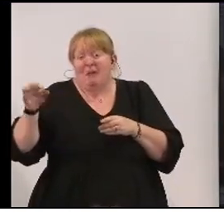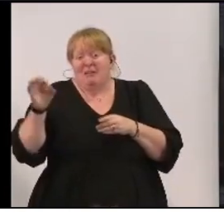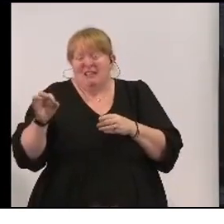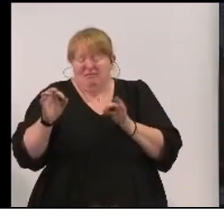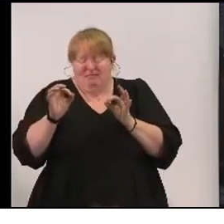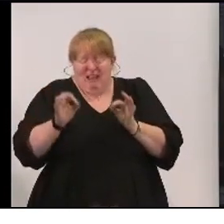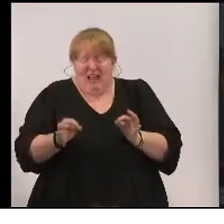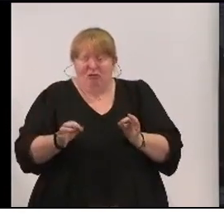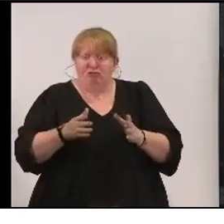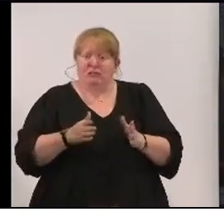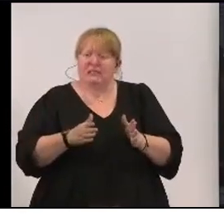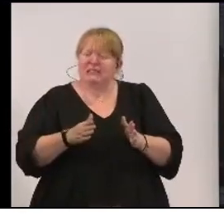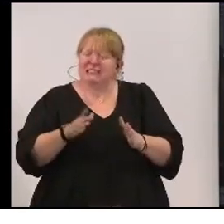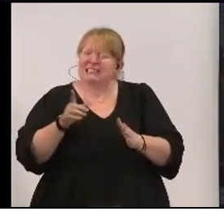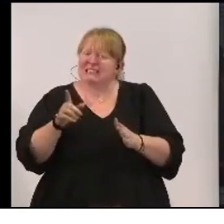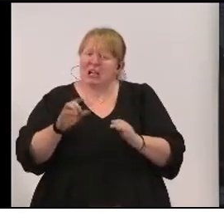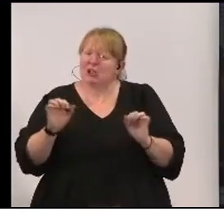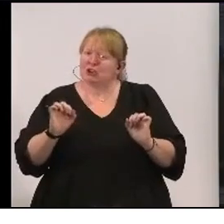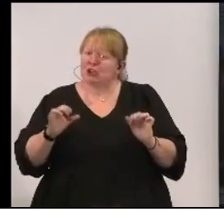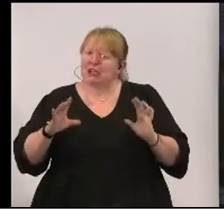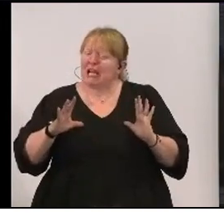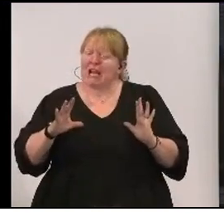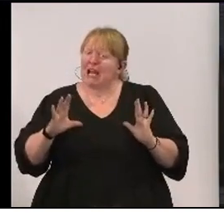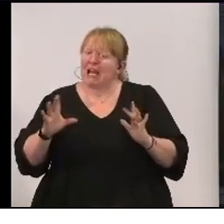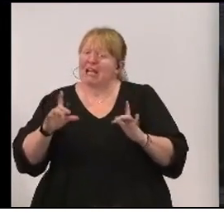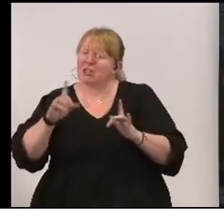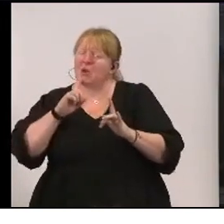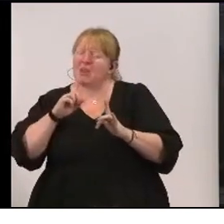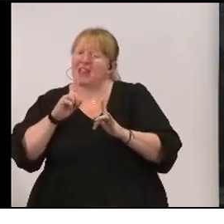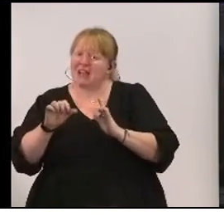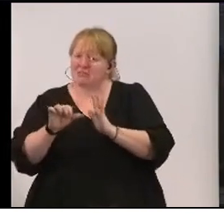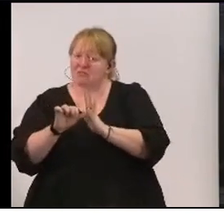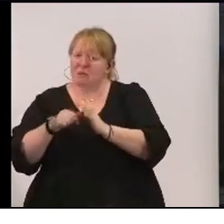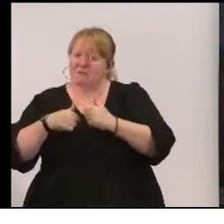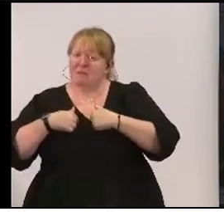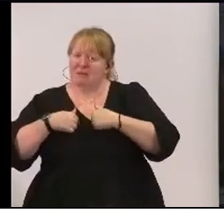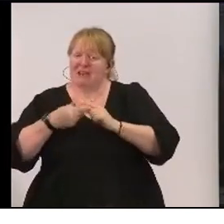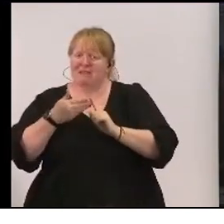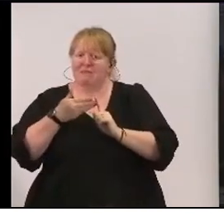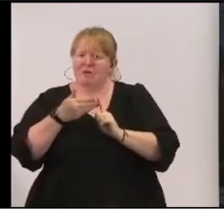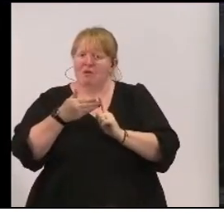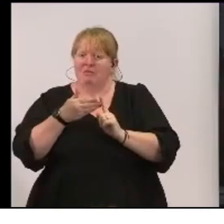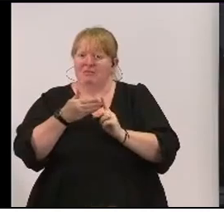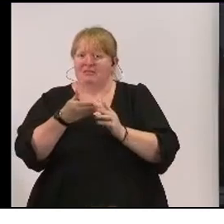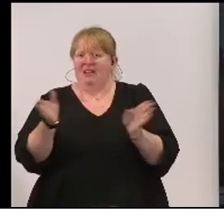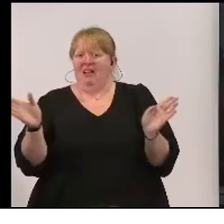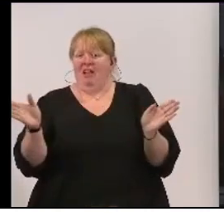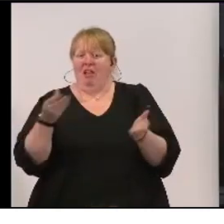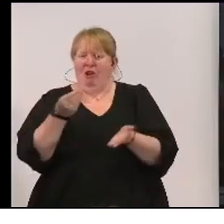So that causes a problem from a scale and a cost point of view and a speed point of view.